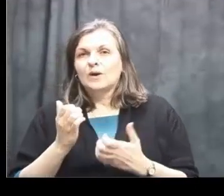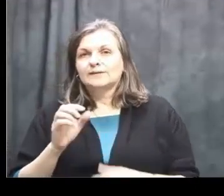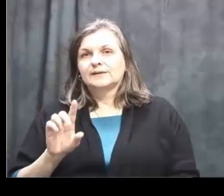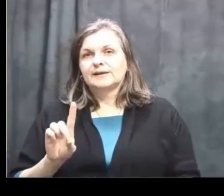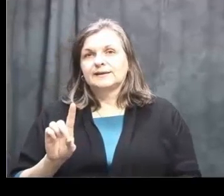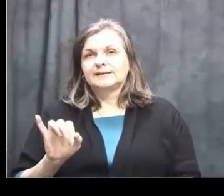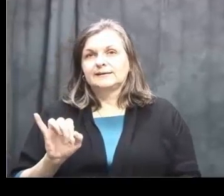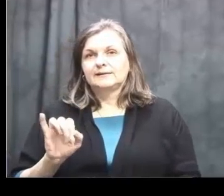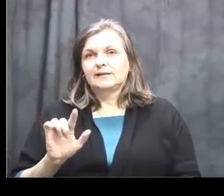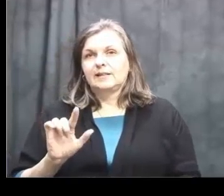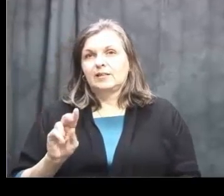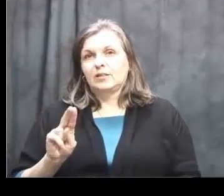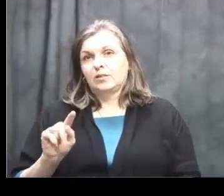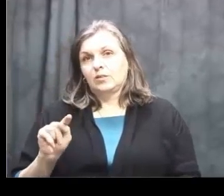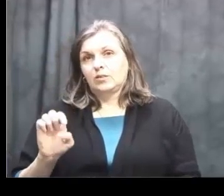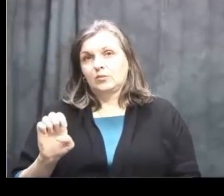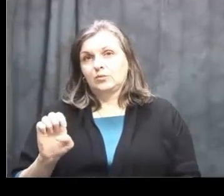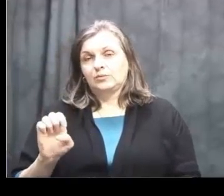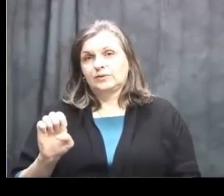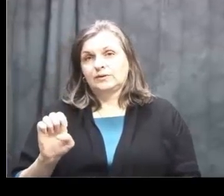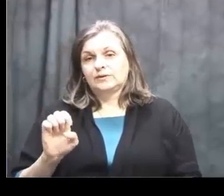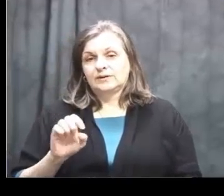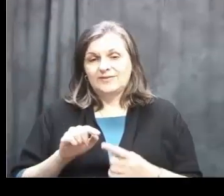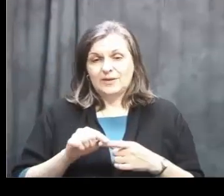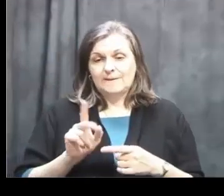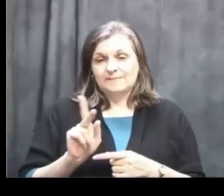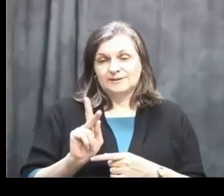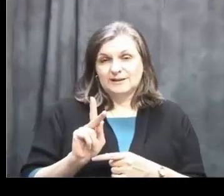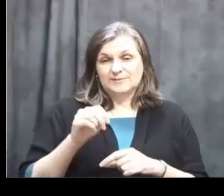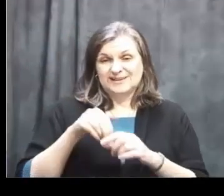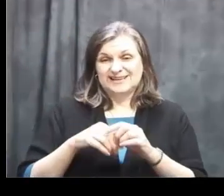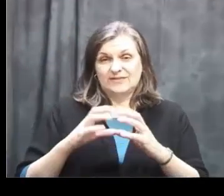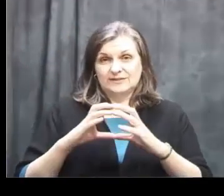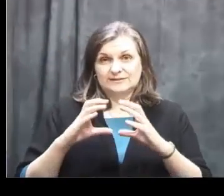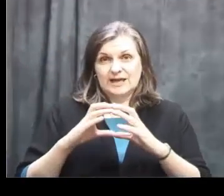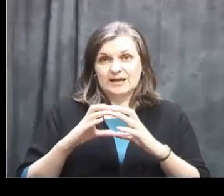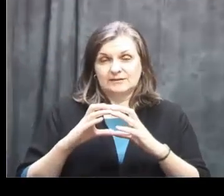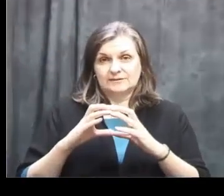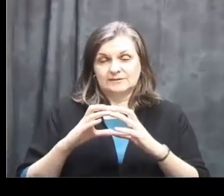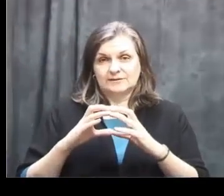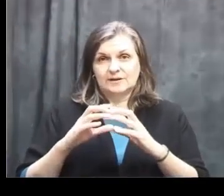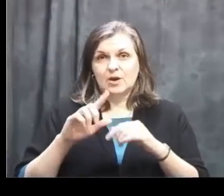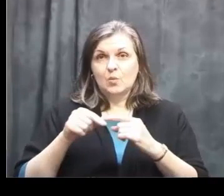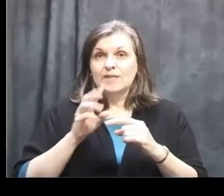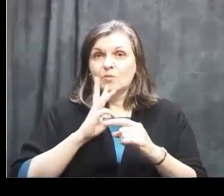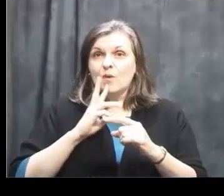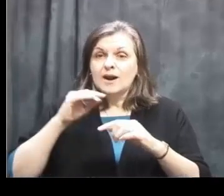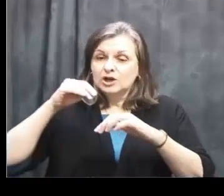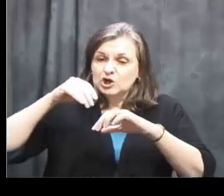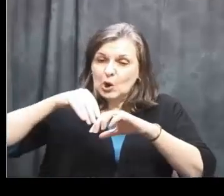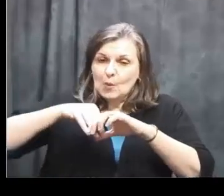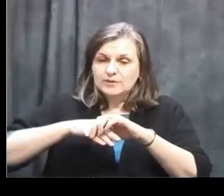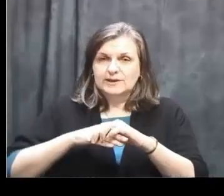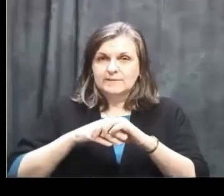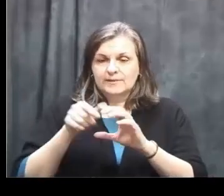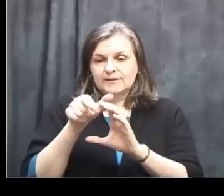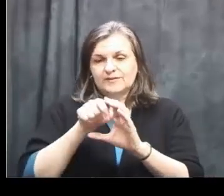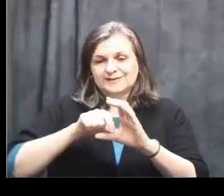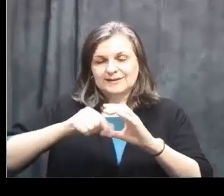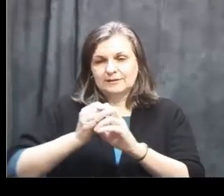in our guard cells OK? So if it does that this actually causes a bowing